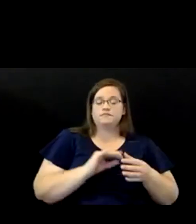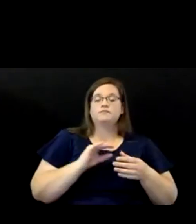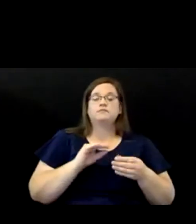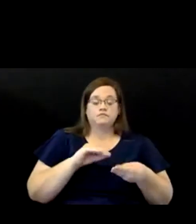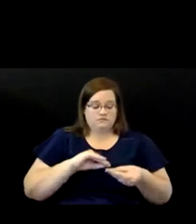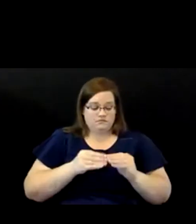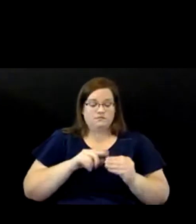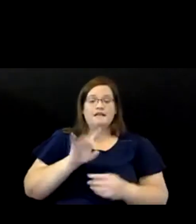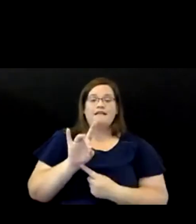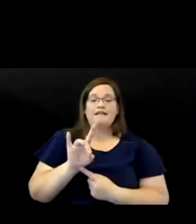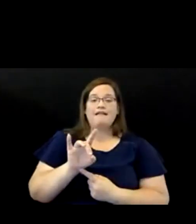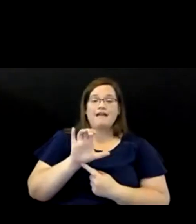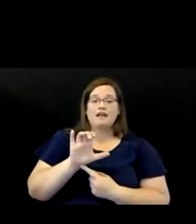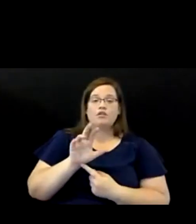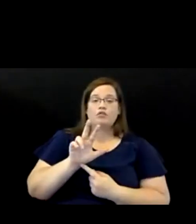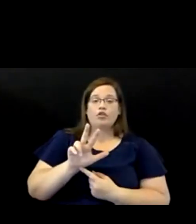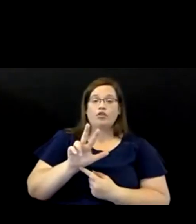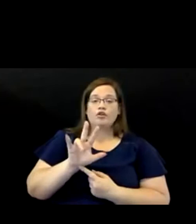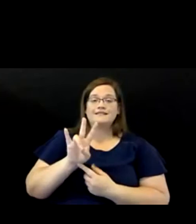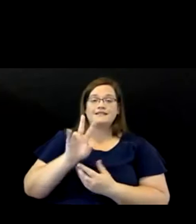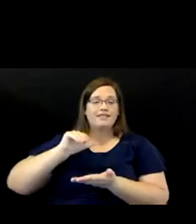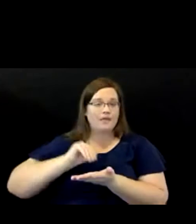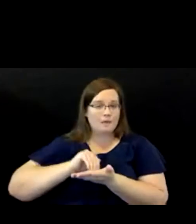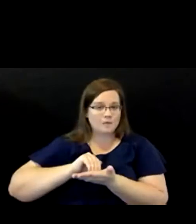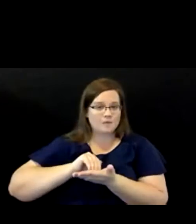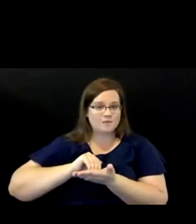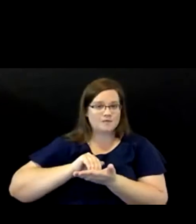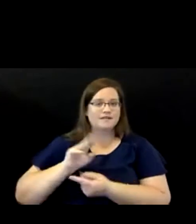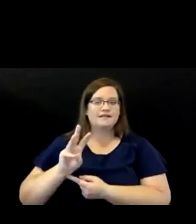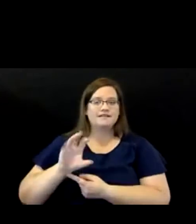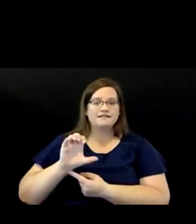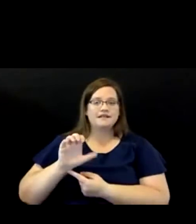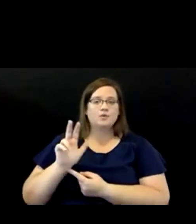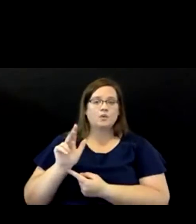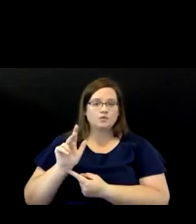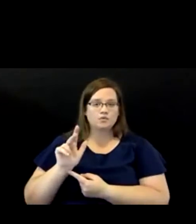837,623 core services were